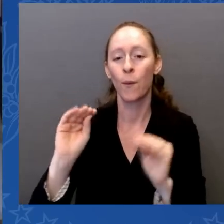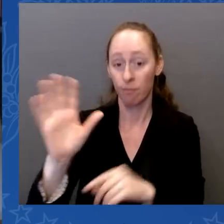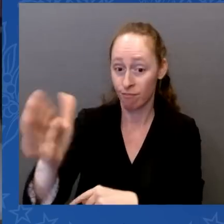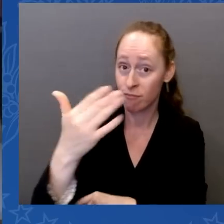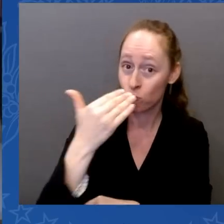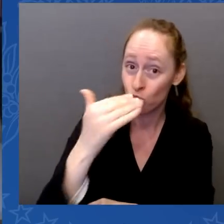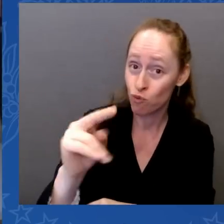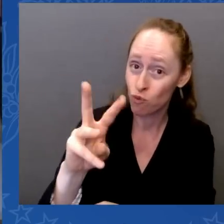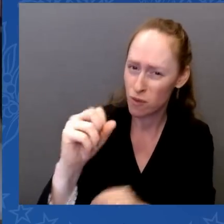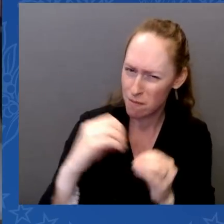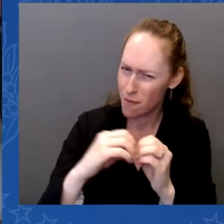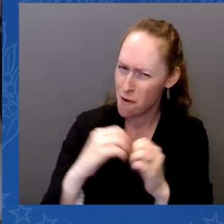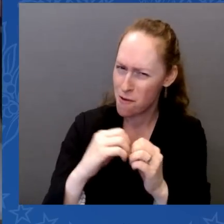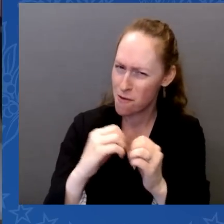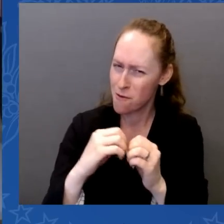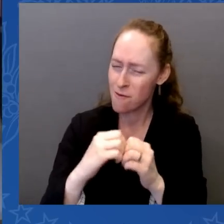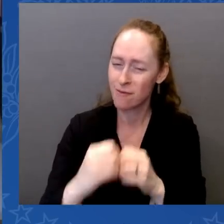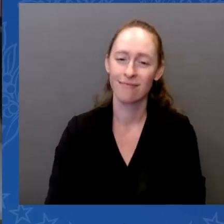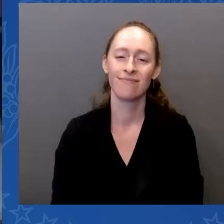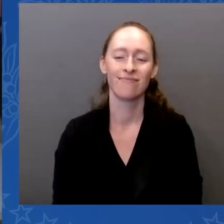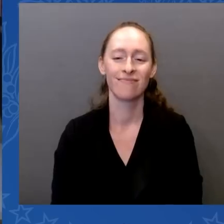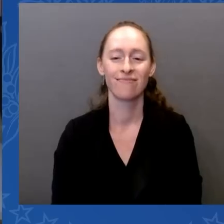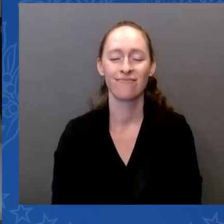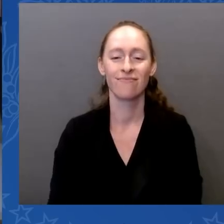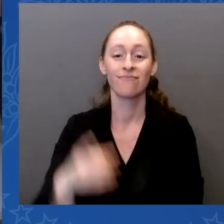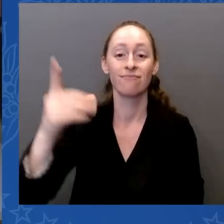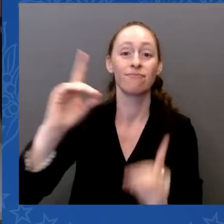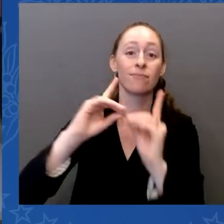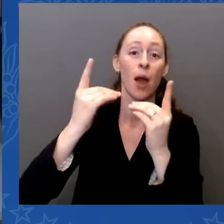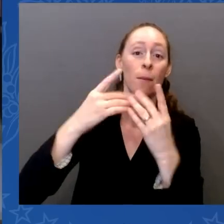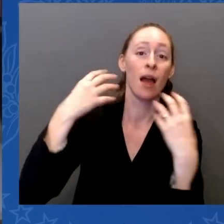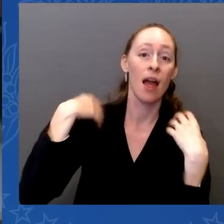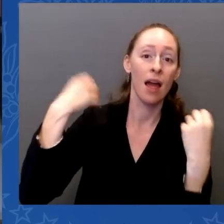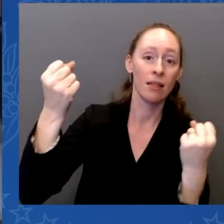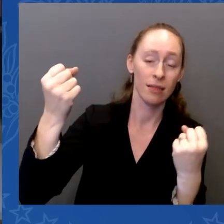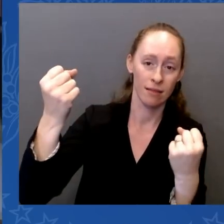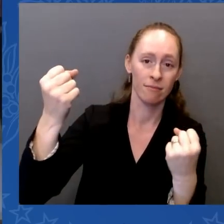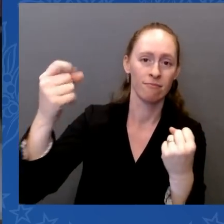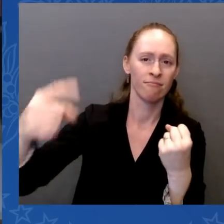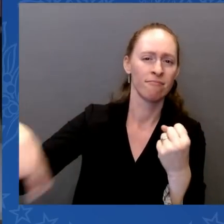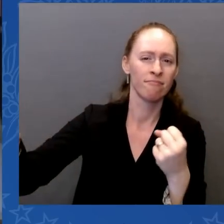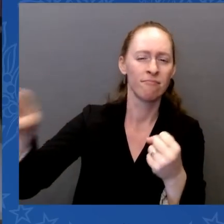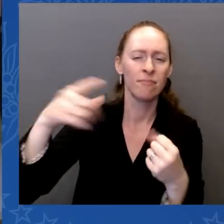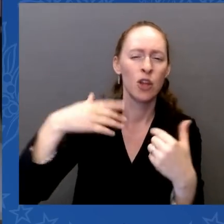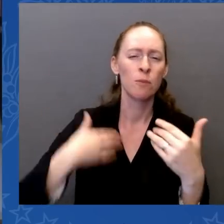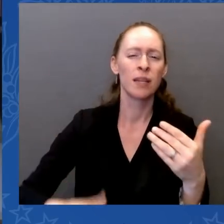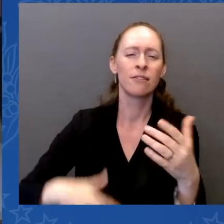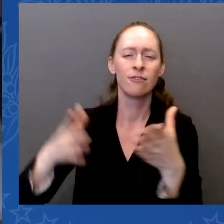announced that the premium for Part B will, in fact, decrease this [upcoming] year.